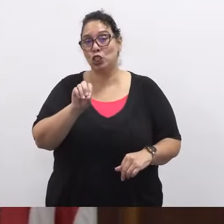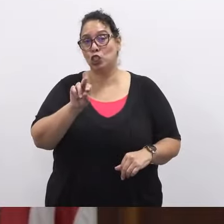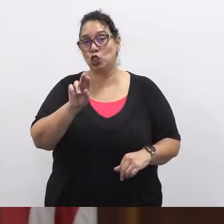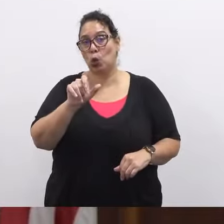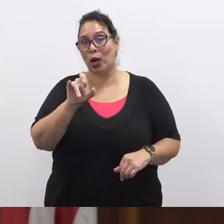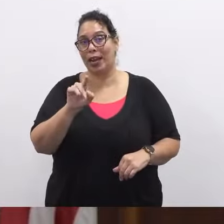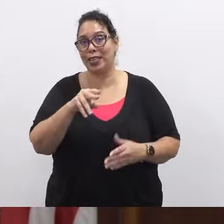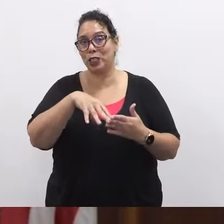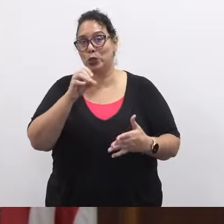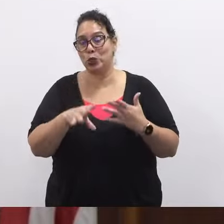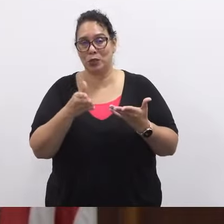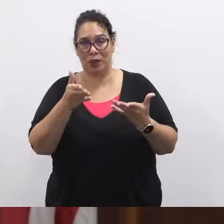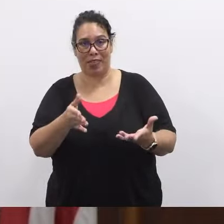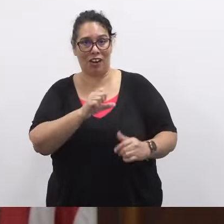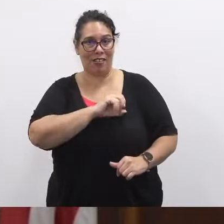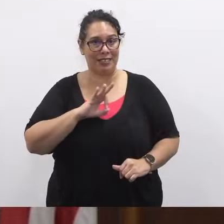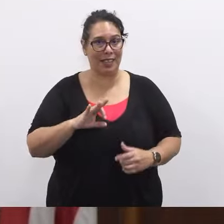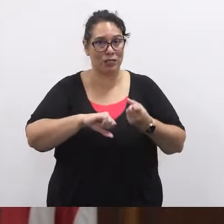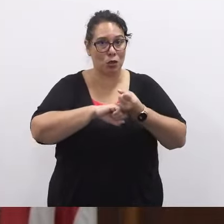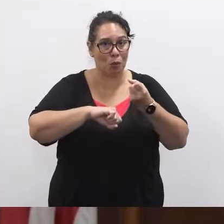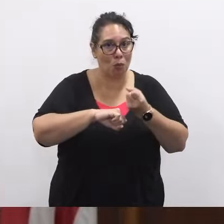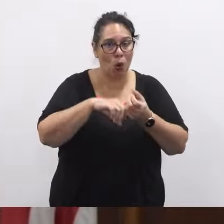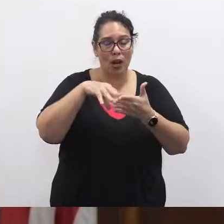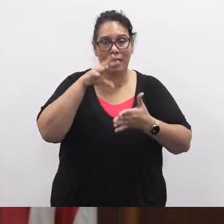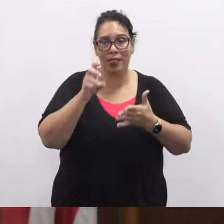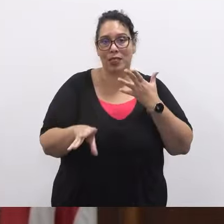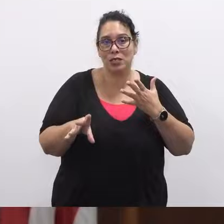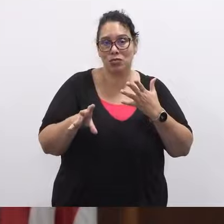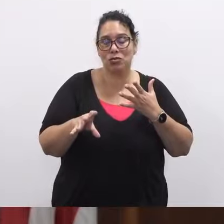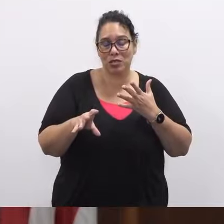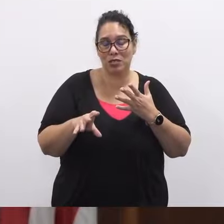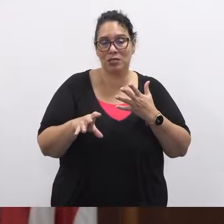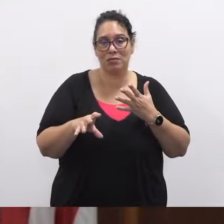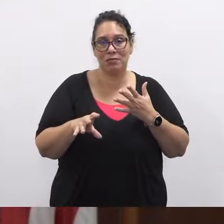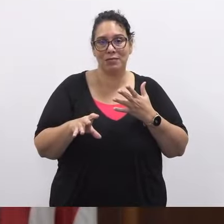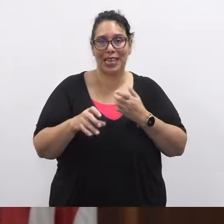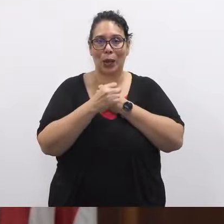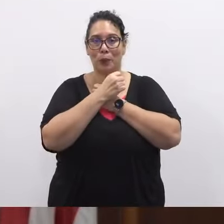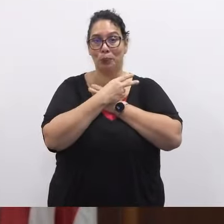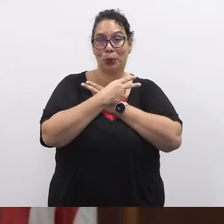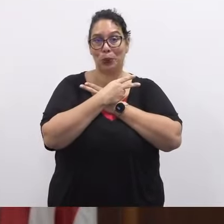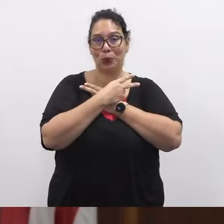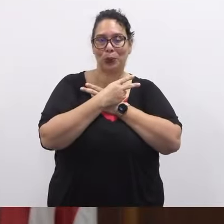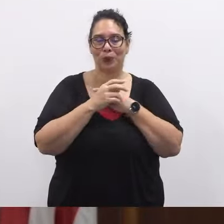and to the staff who supported those students in their tuxedos and their ushering,